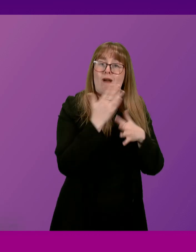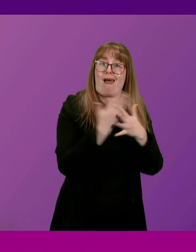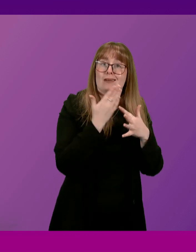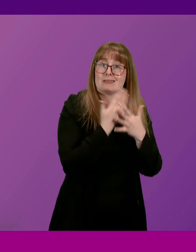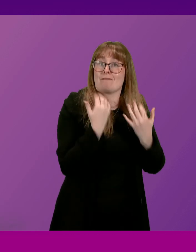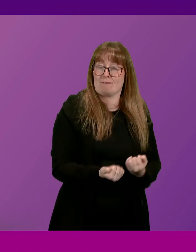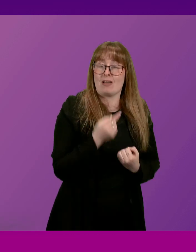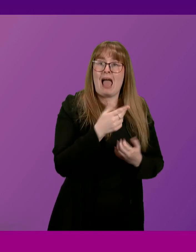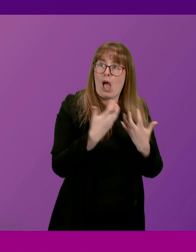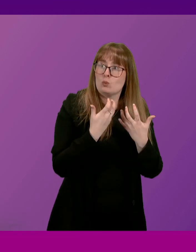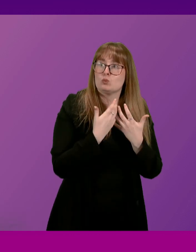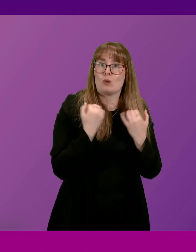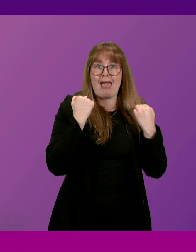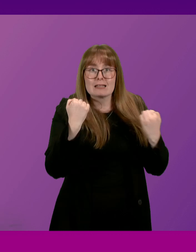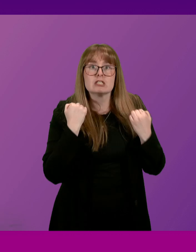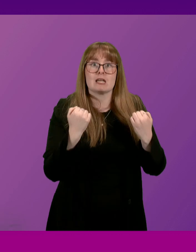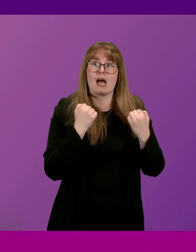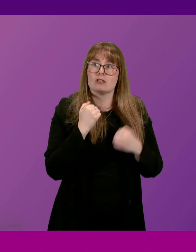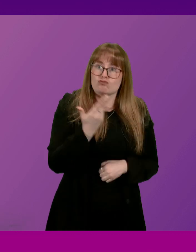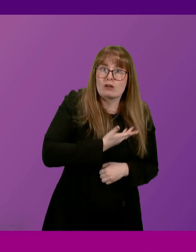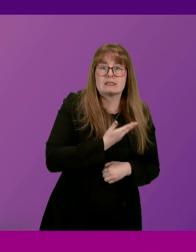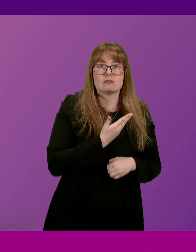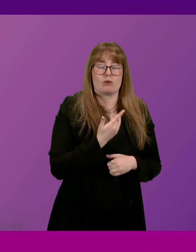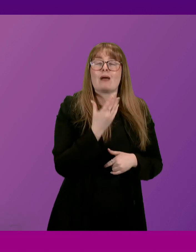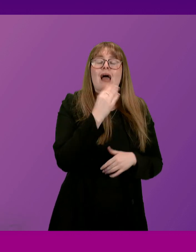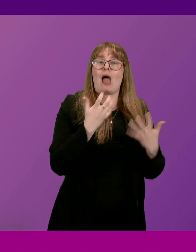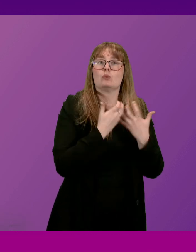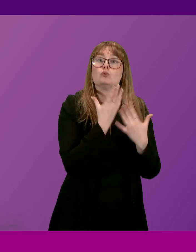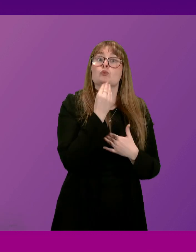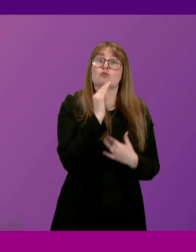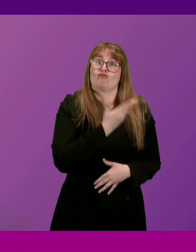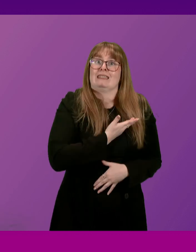how to exercise access rights responsibly when walking dogs in the countryside. The